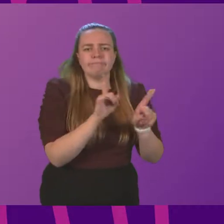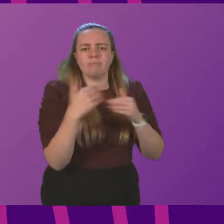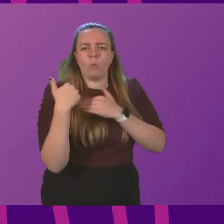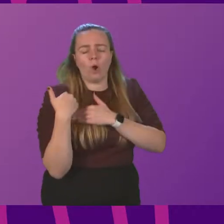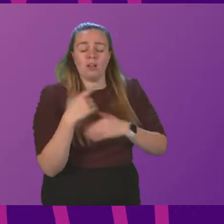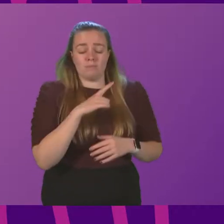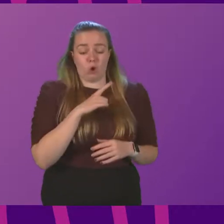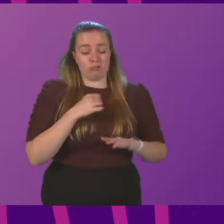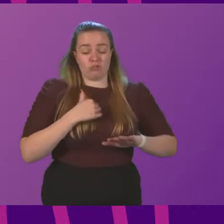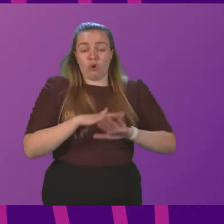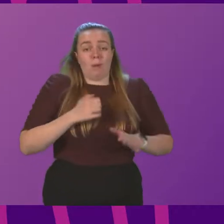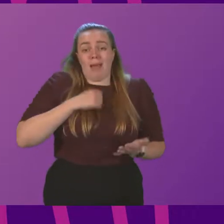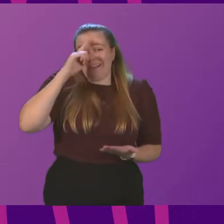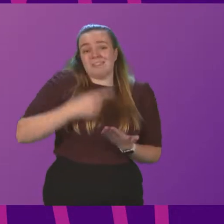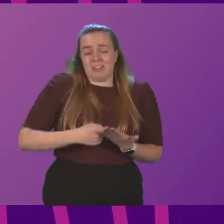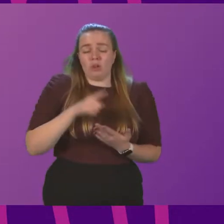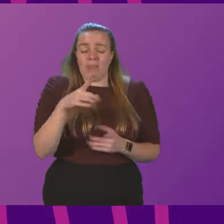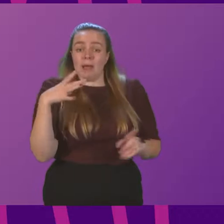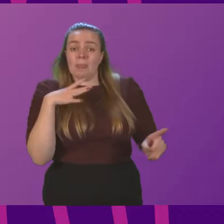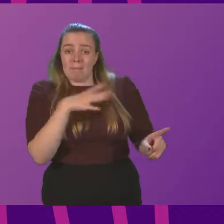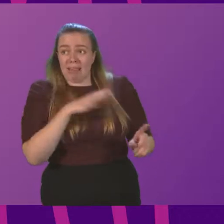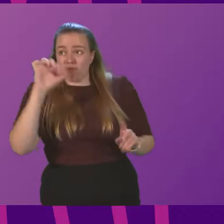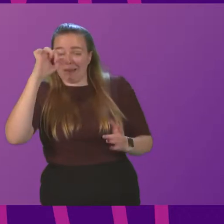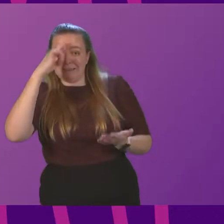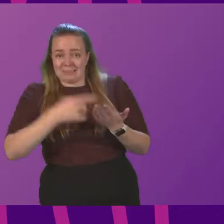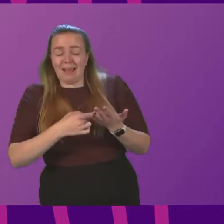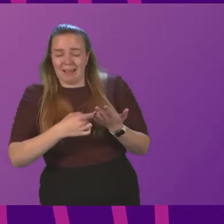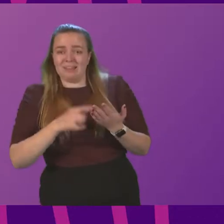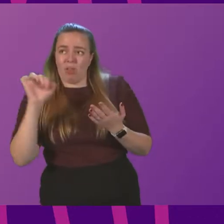it is not my decision; it is a decision for the military—the armed forces and services—to